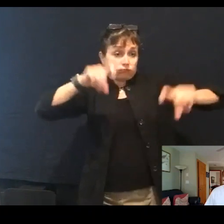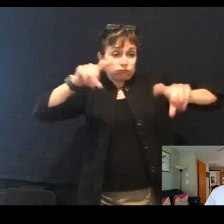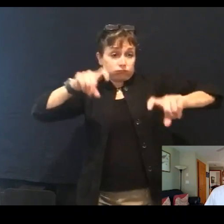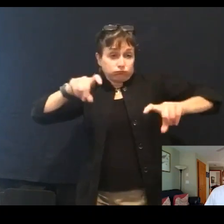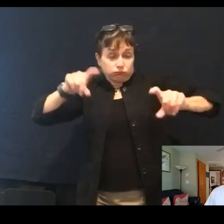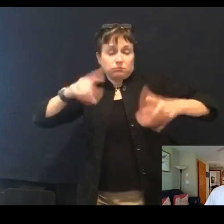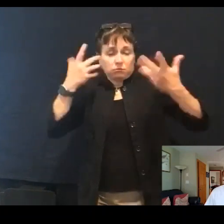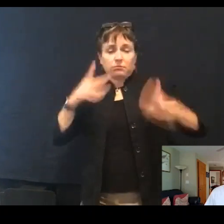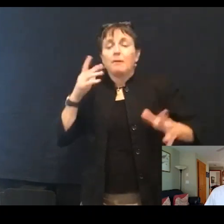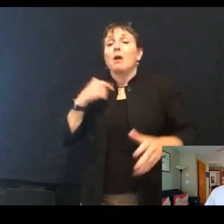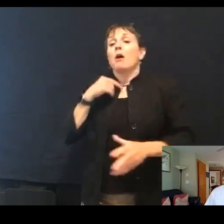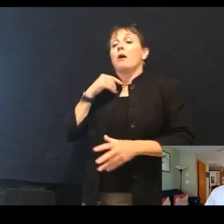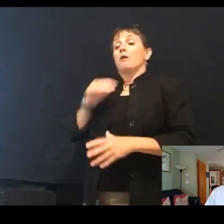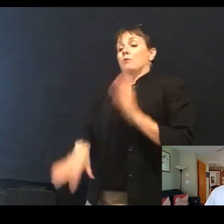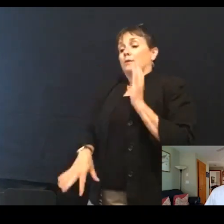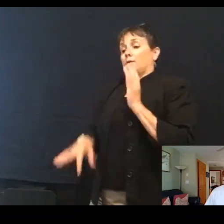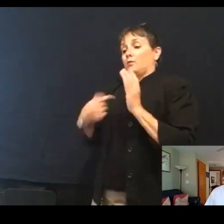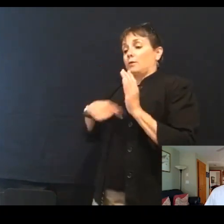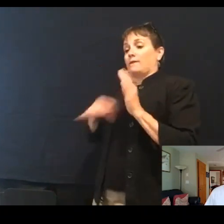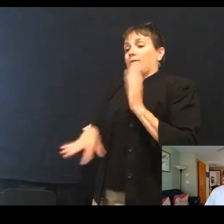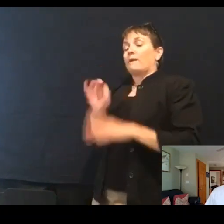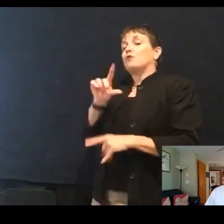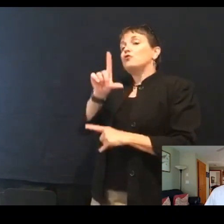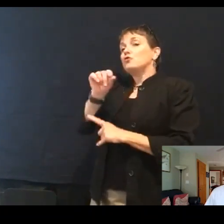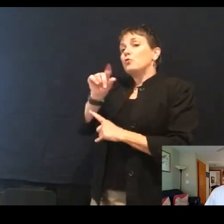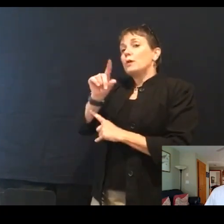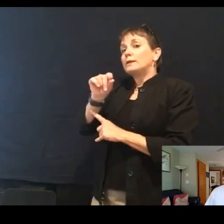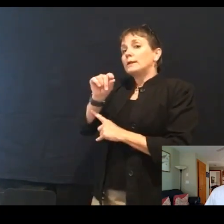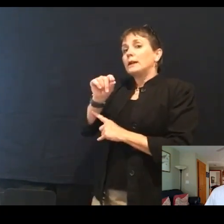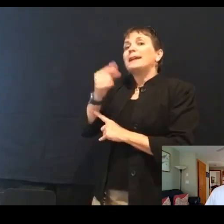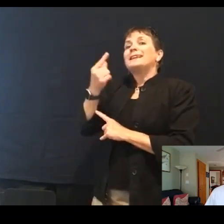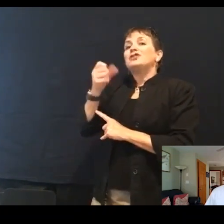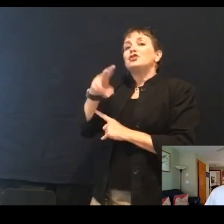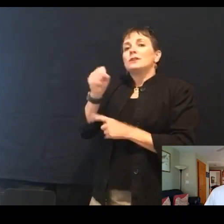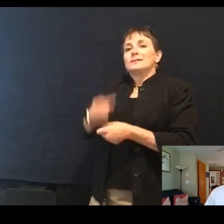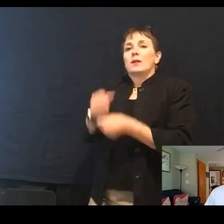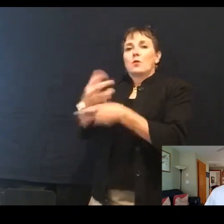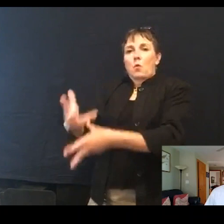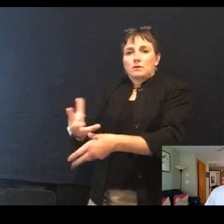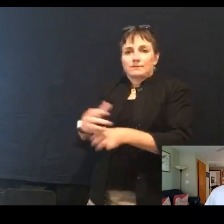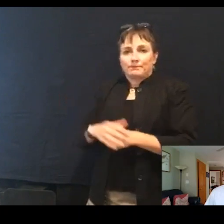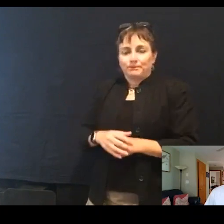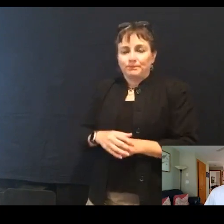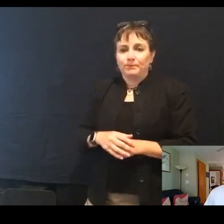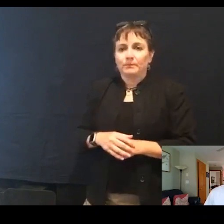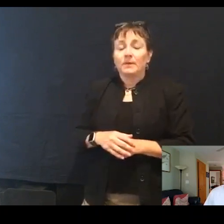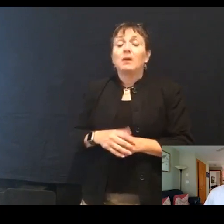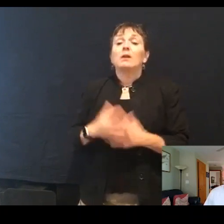And we found 20 causative genes to explain the disease in those 264 people.